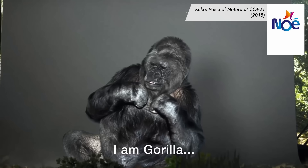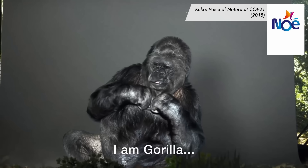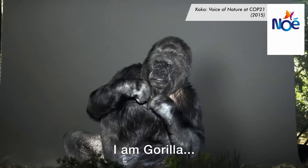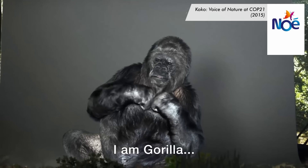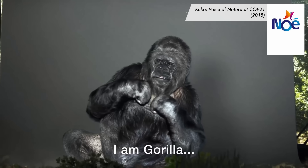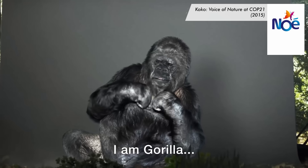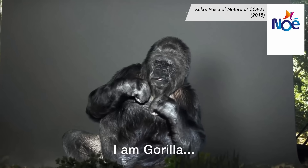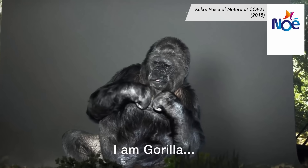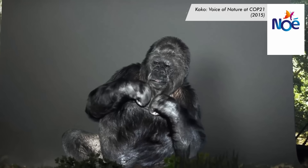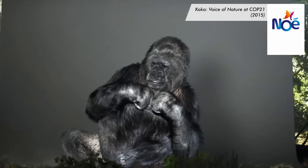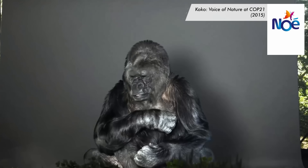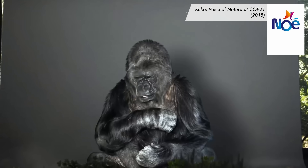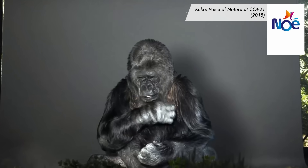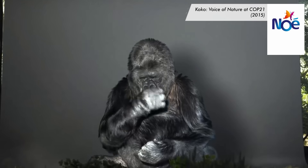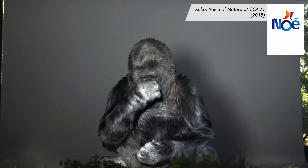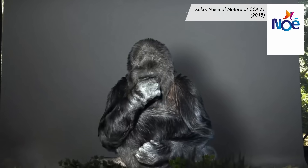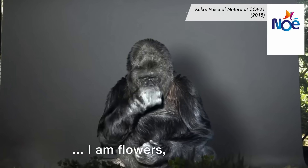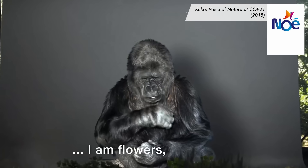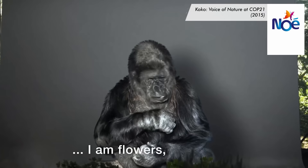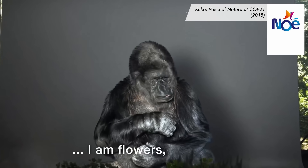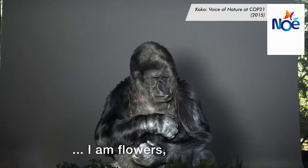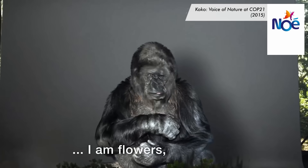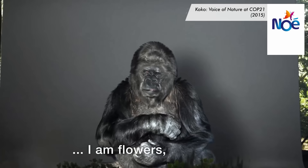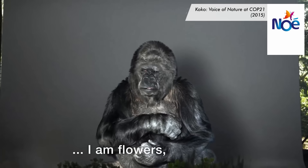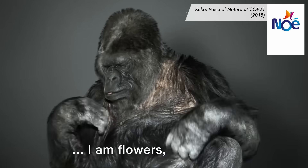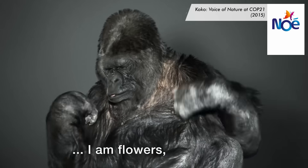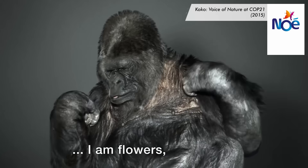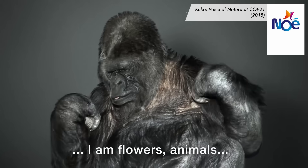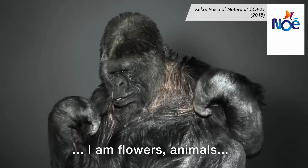And there's no transparency around how the video was made regarding what